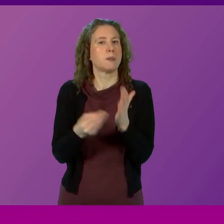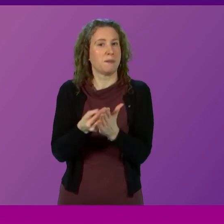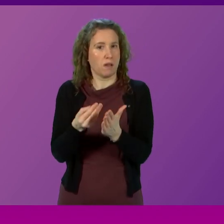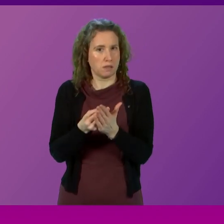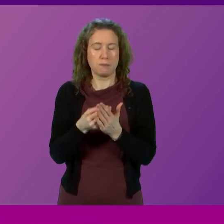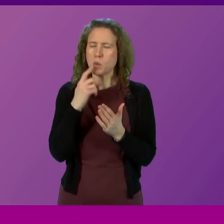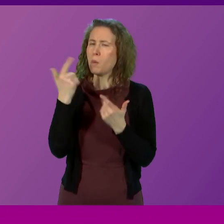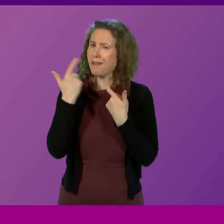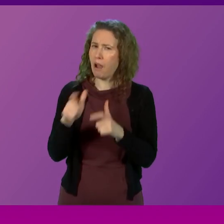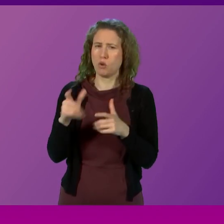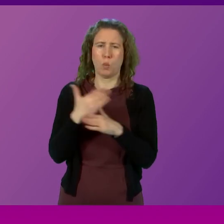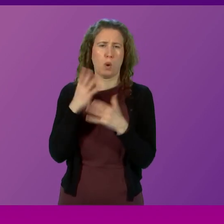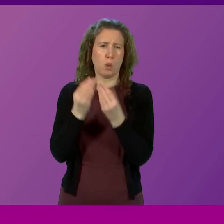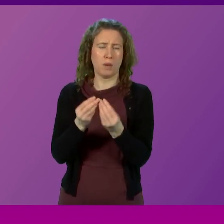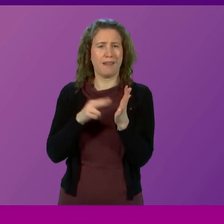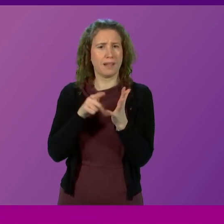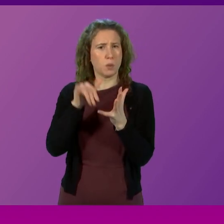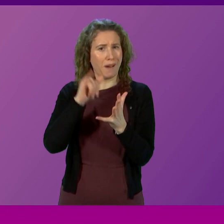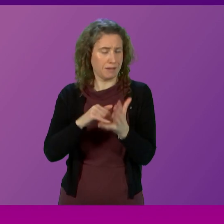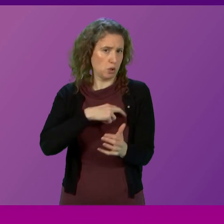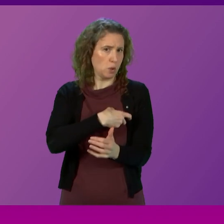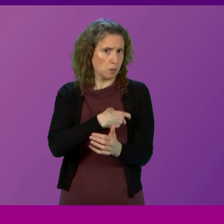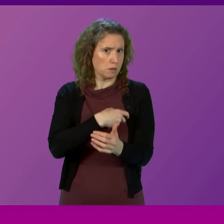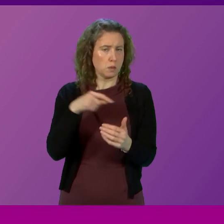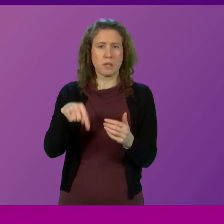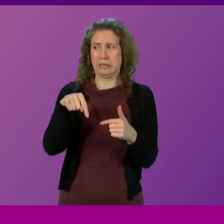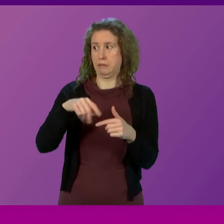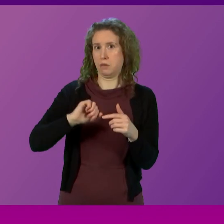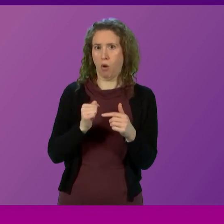We will continue to work with NUS Scotland as we have done over many years to consider